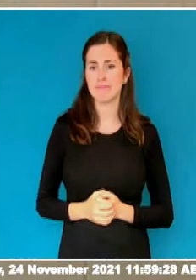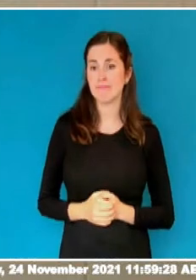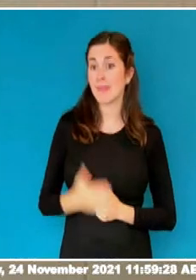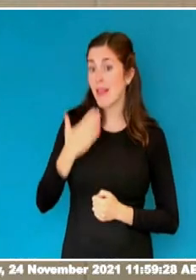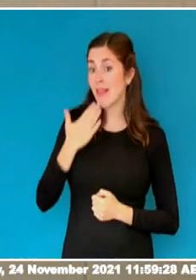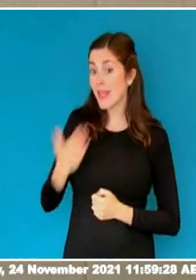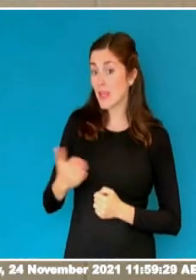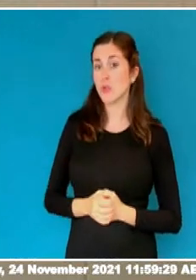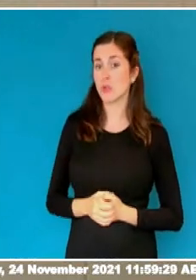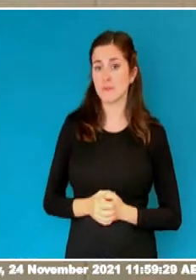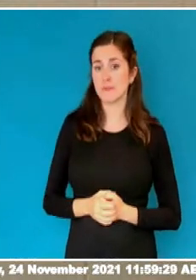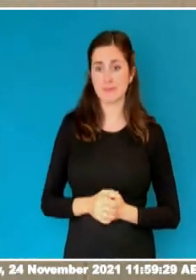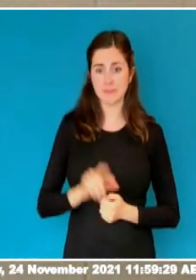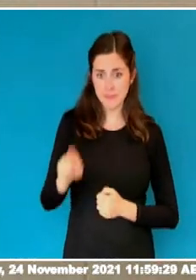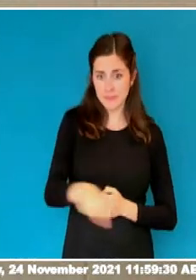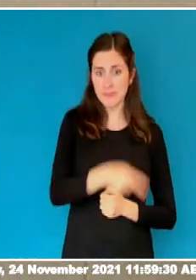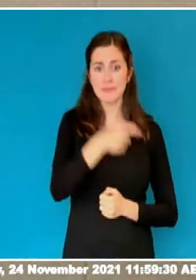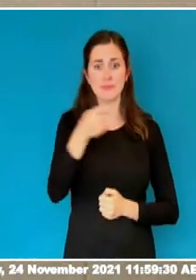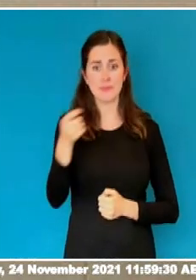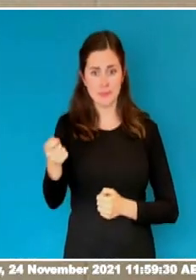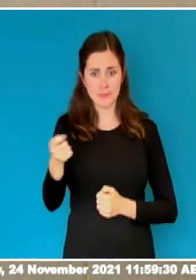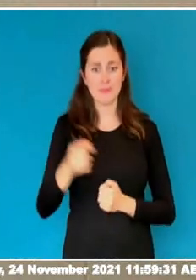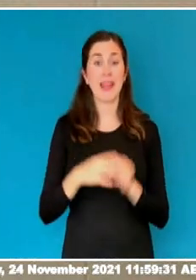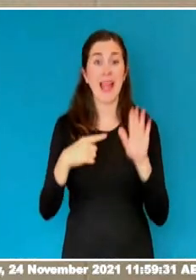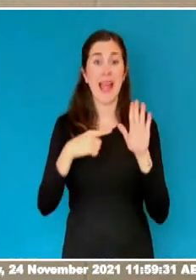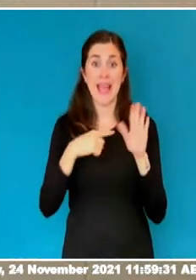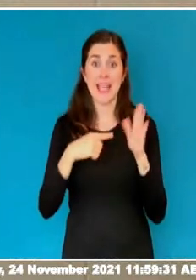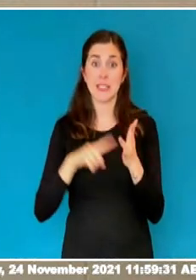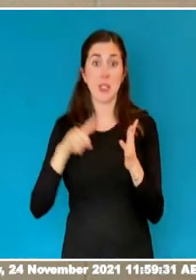Turning to you, Mr Chapman, if you could answer the question?